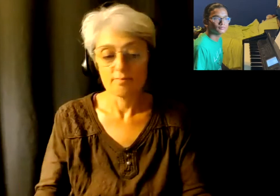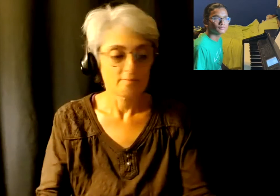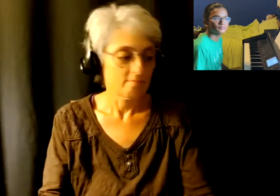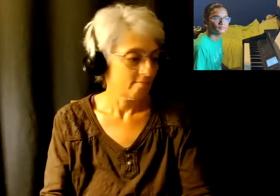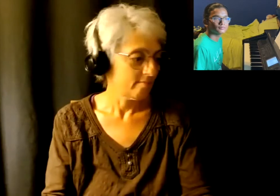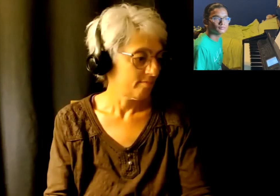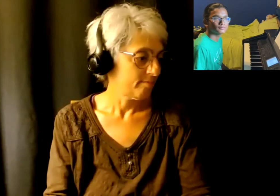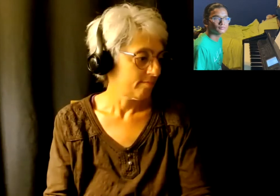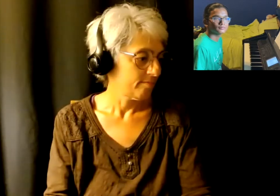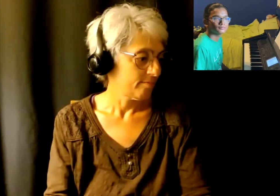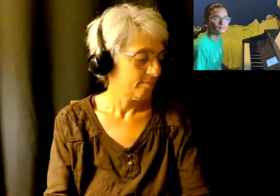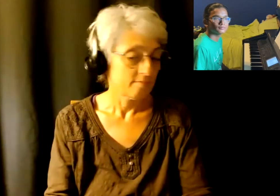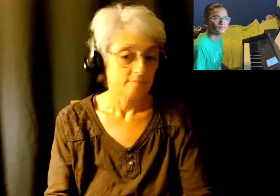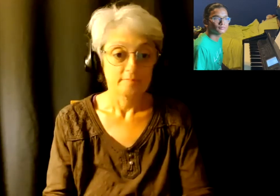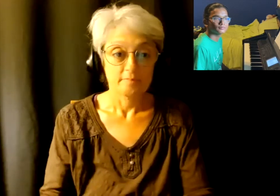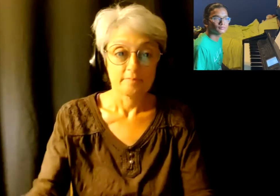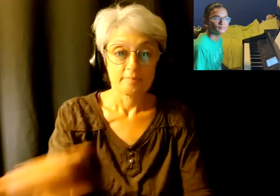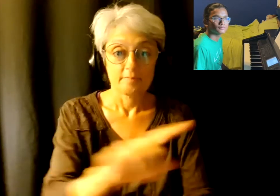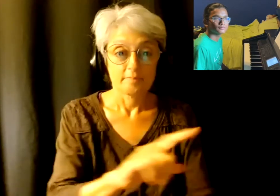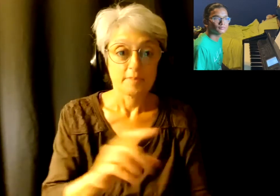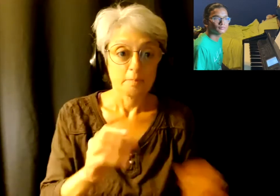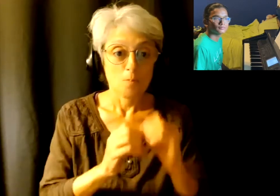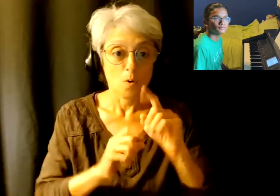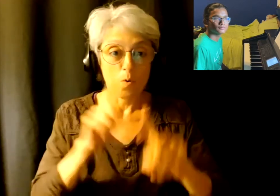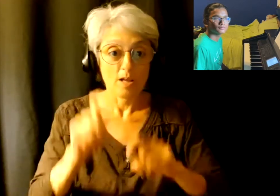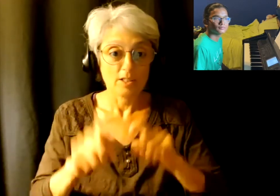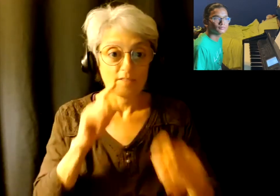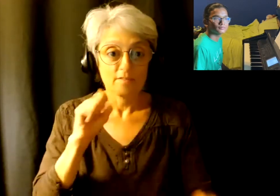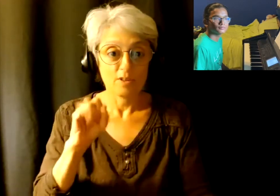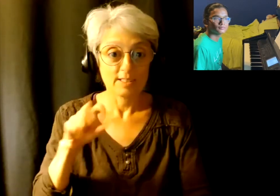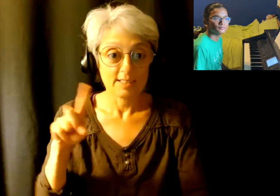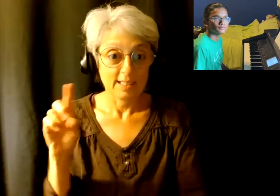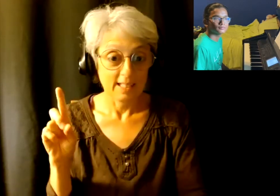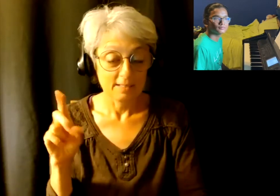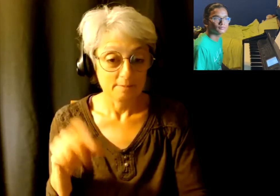Any other questions for Sid?